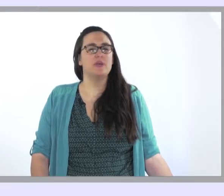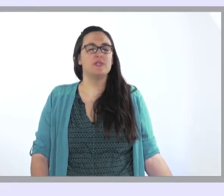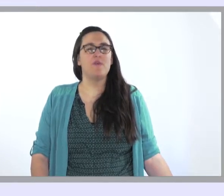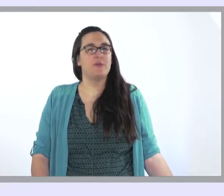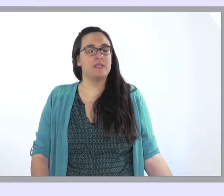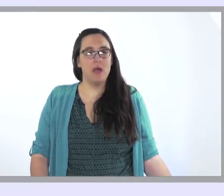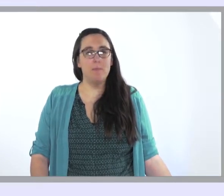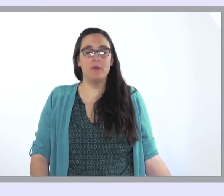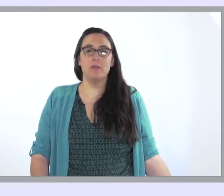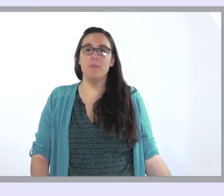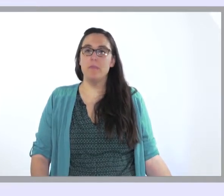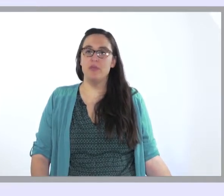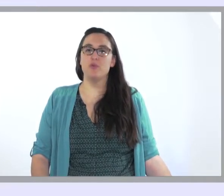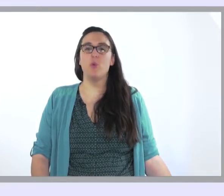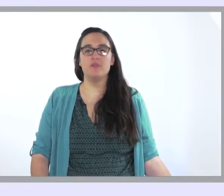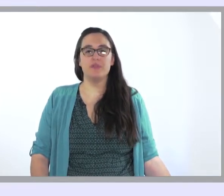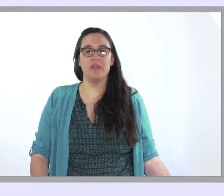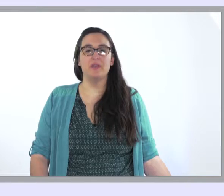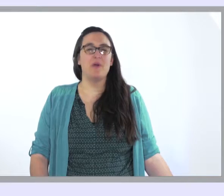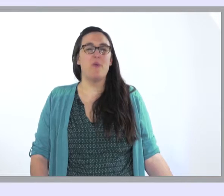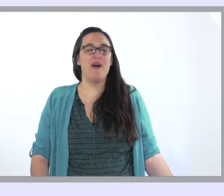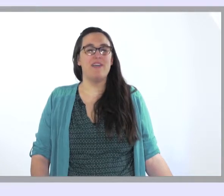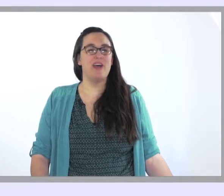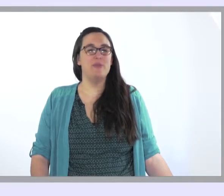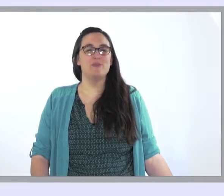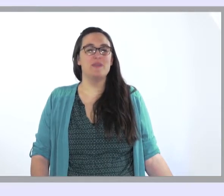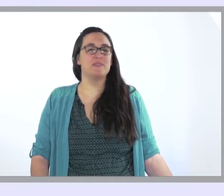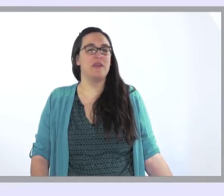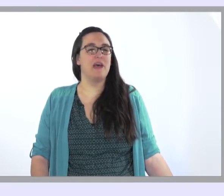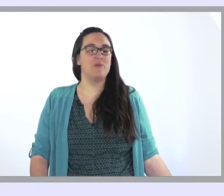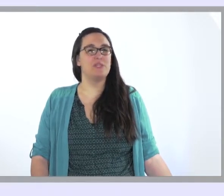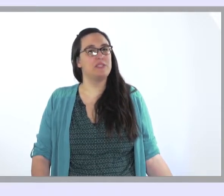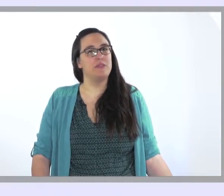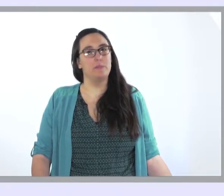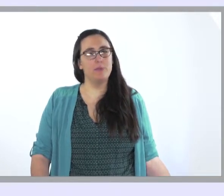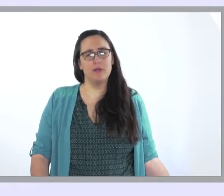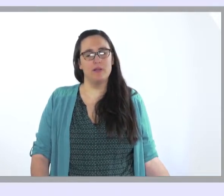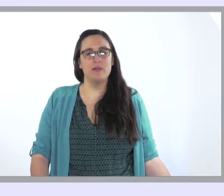For example, maybe you're wondering why am I using sign languages"", in plural?